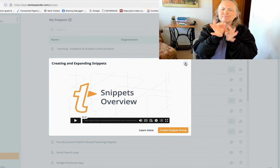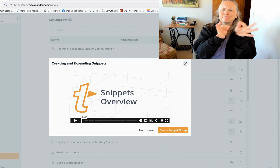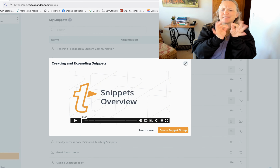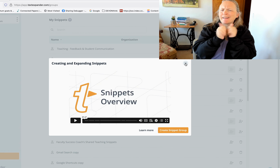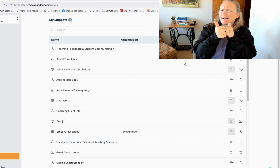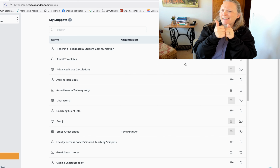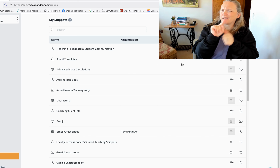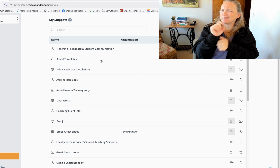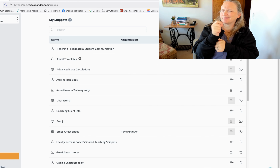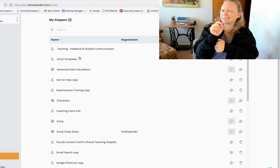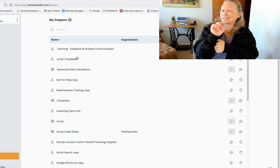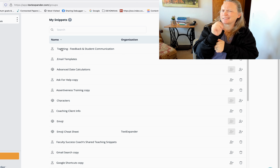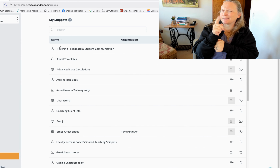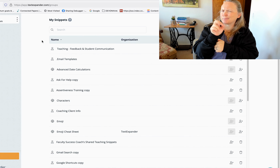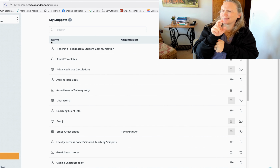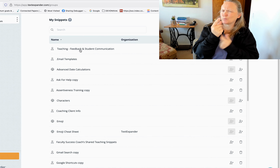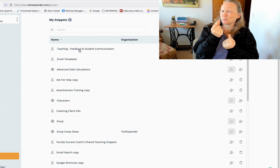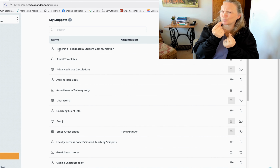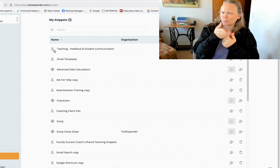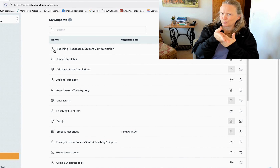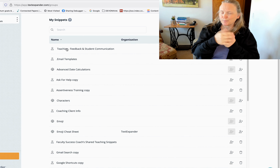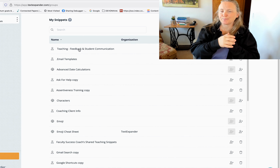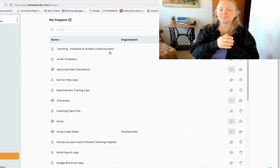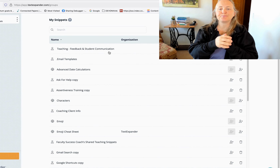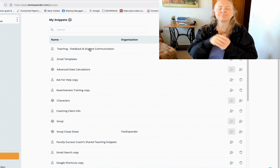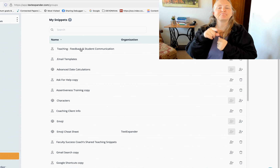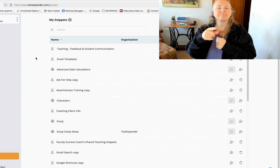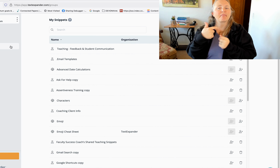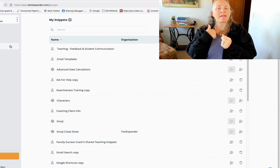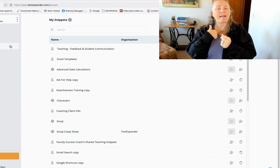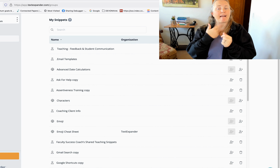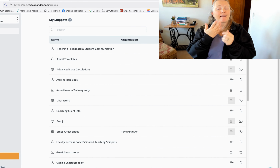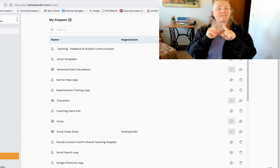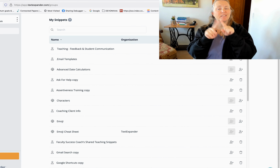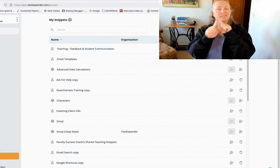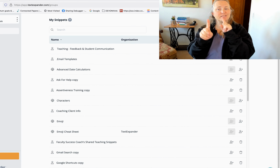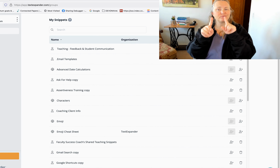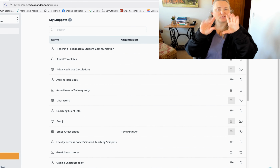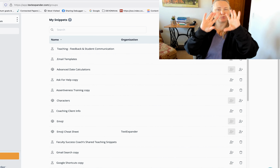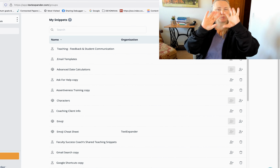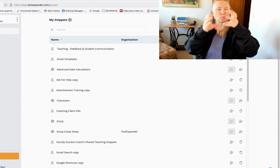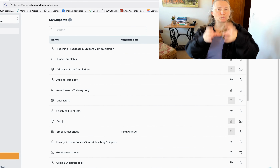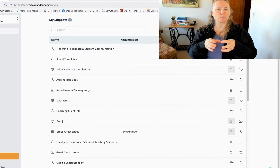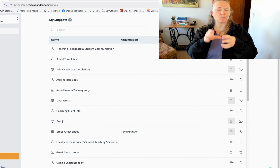can understand how the process works, but I have a variety of different snippets.